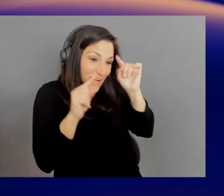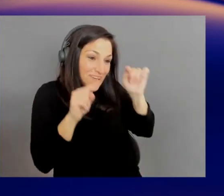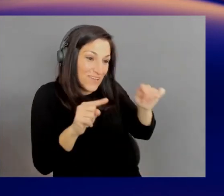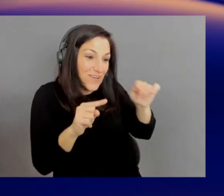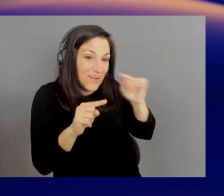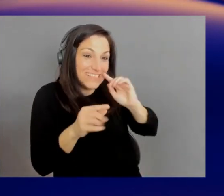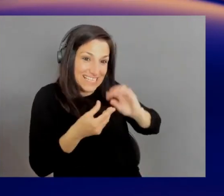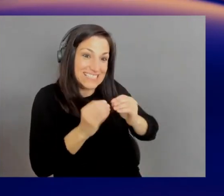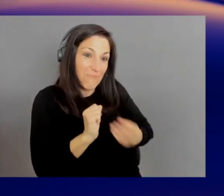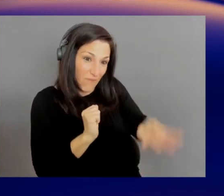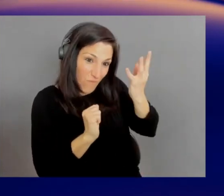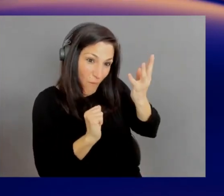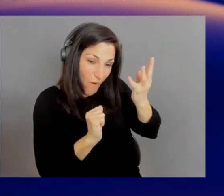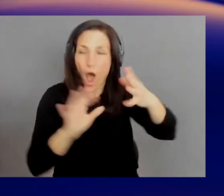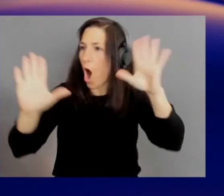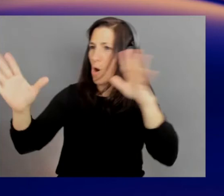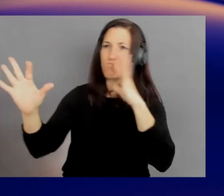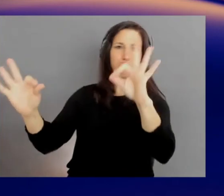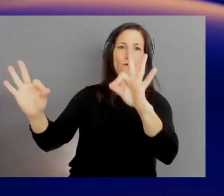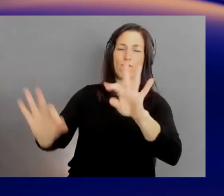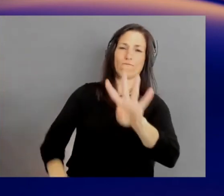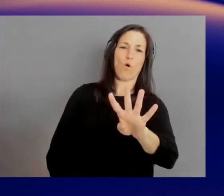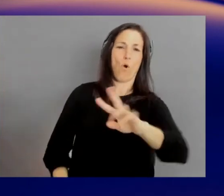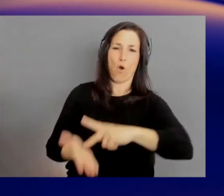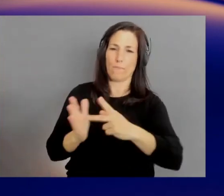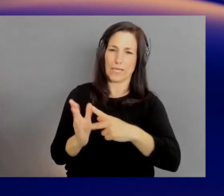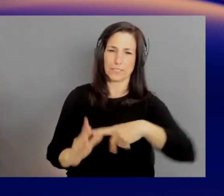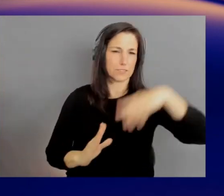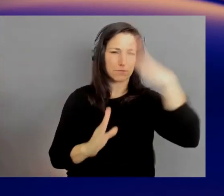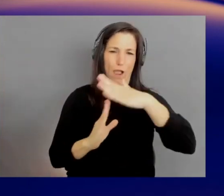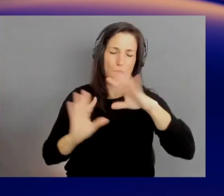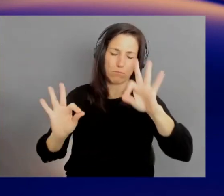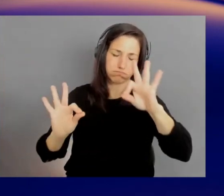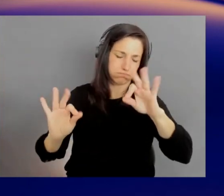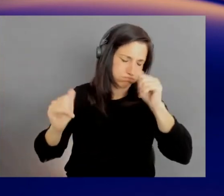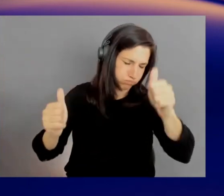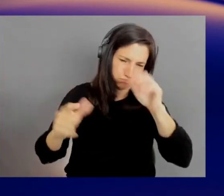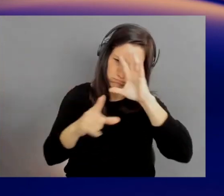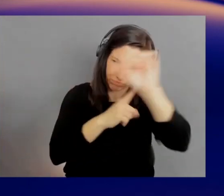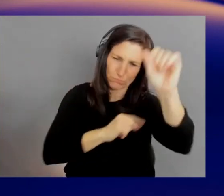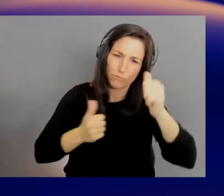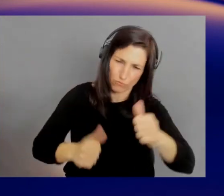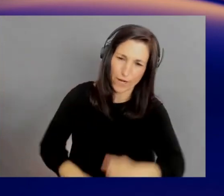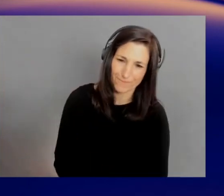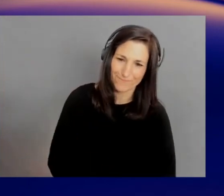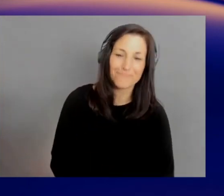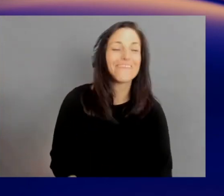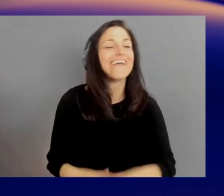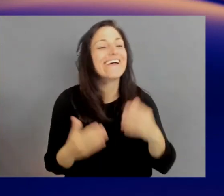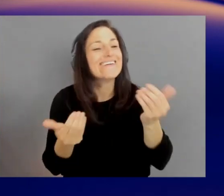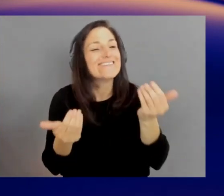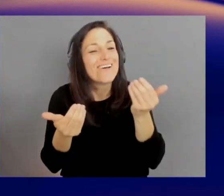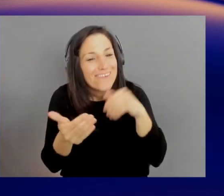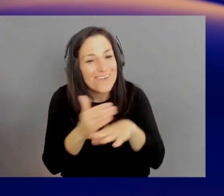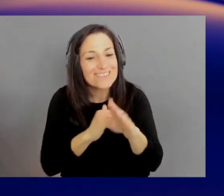That's right. Yeah, four makes it unique, okay good. So then it just goes in, creates a project. This takes a couple of minutes.